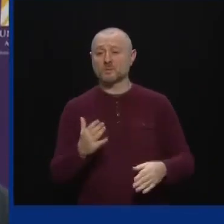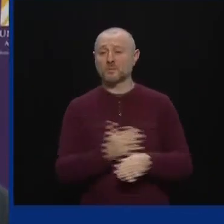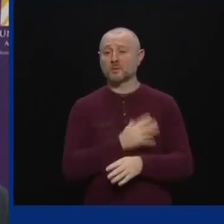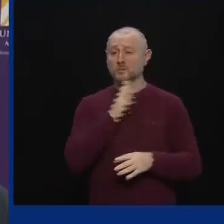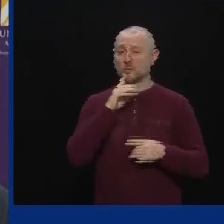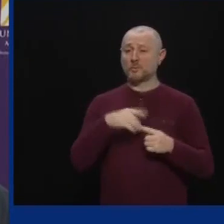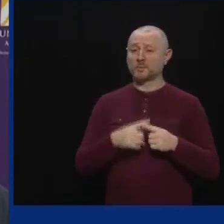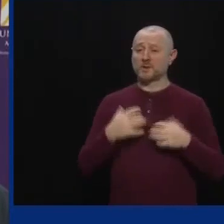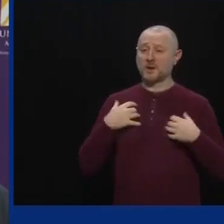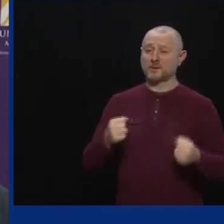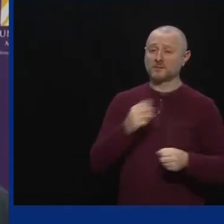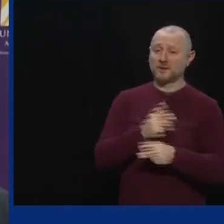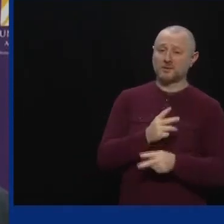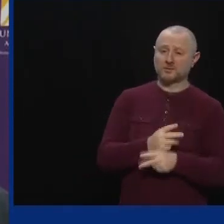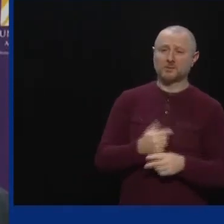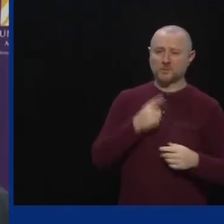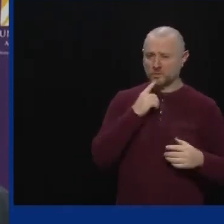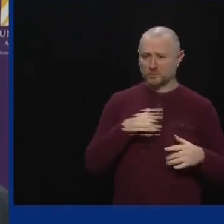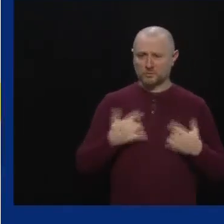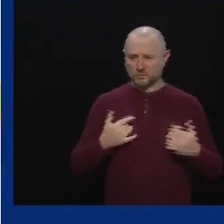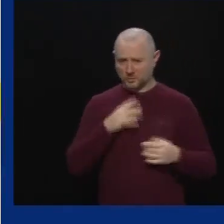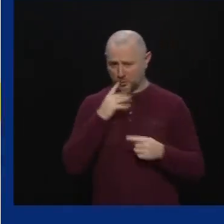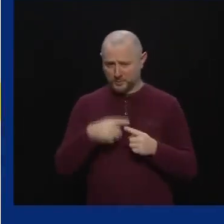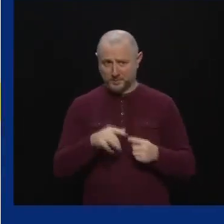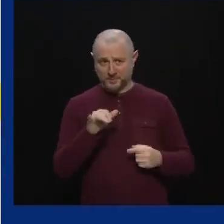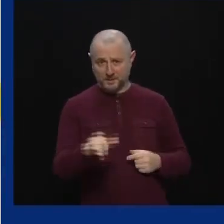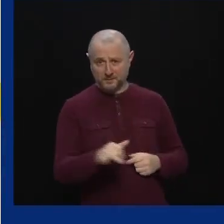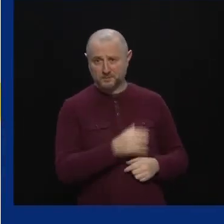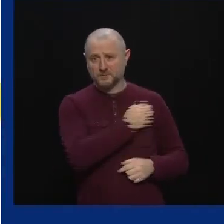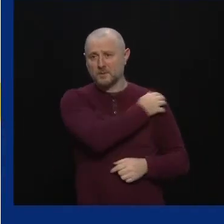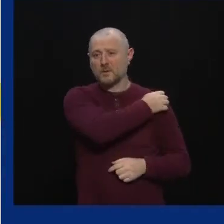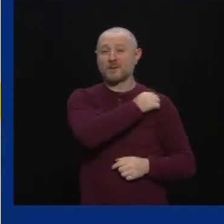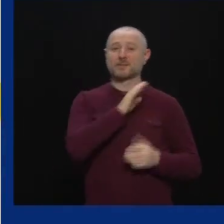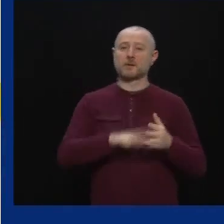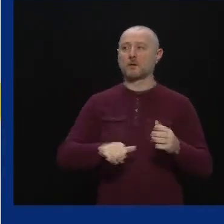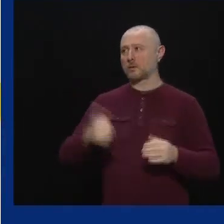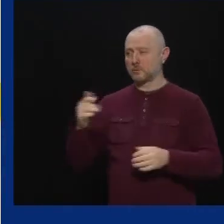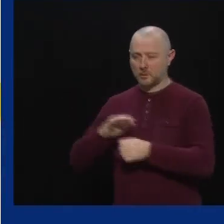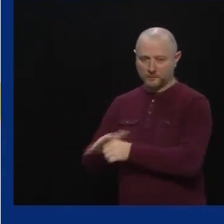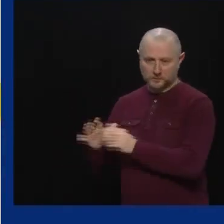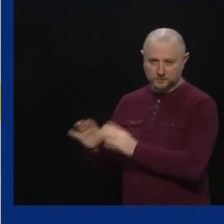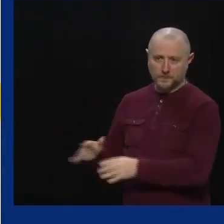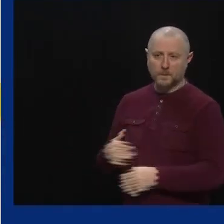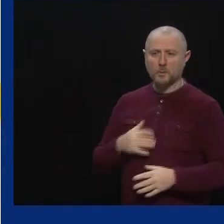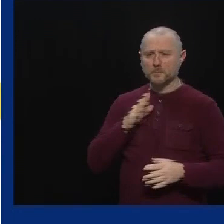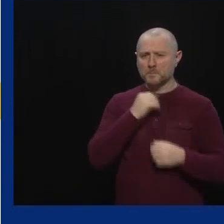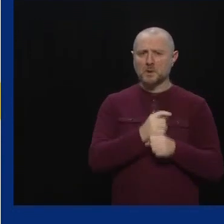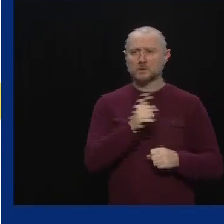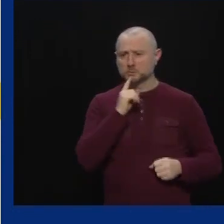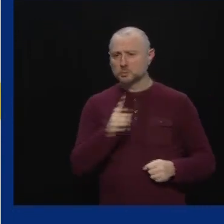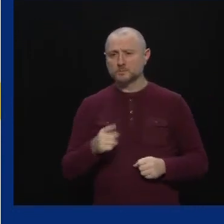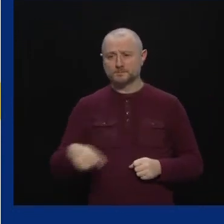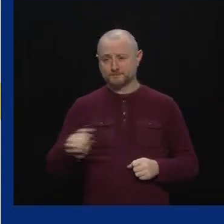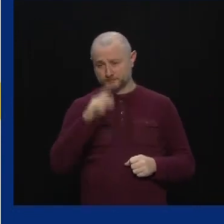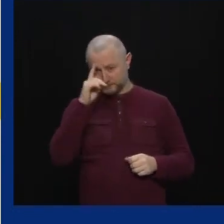SO, DOCTOR. THANK YOU, GOVERNOR. BEFORE I TURN TO HEALTH CARE,